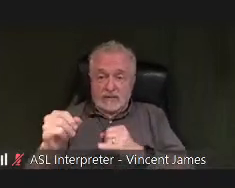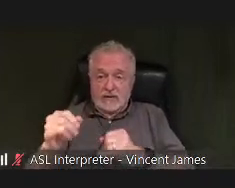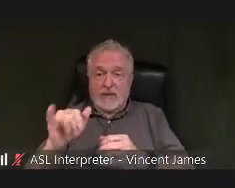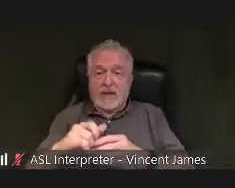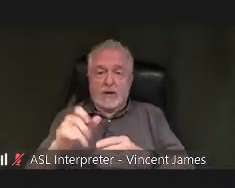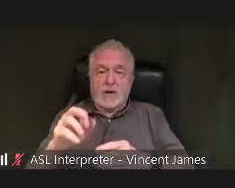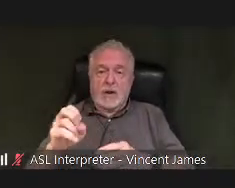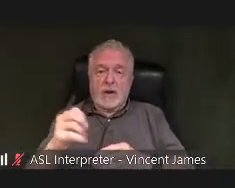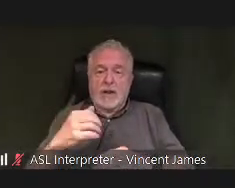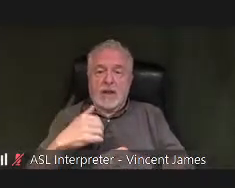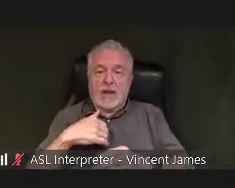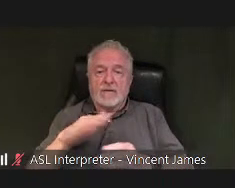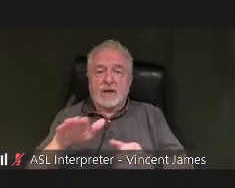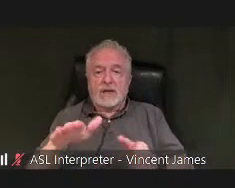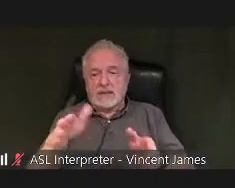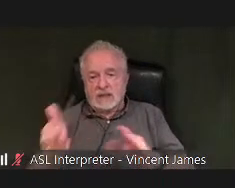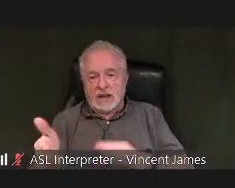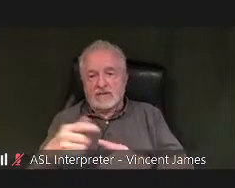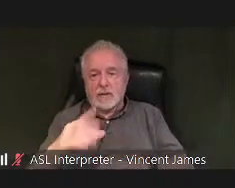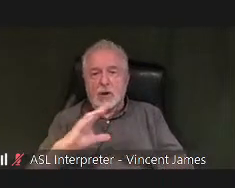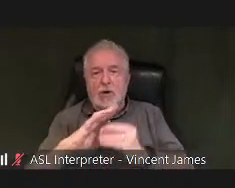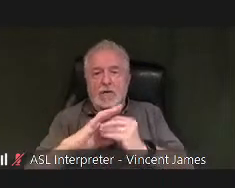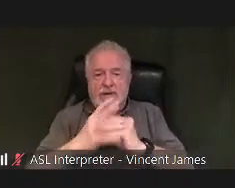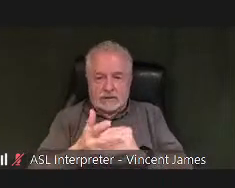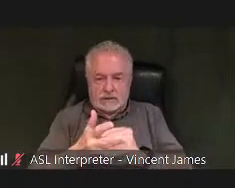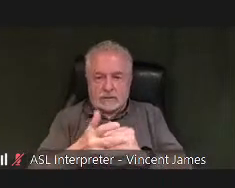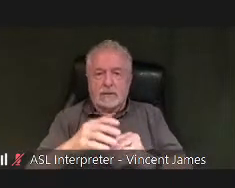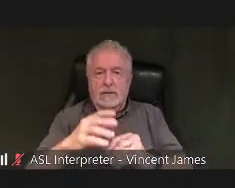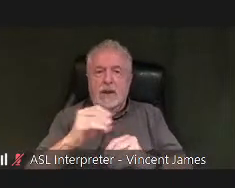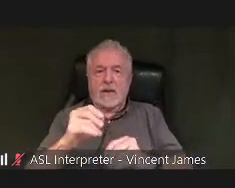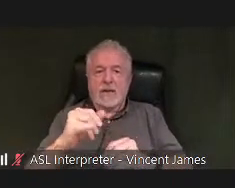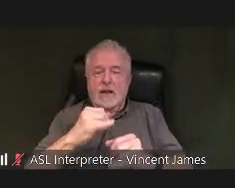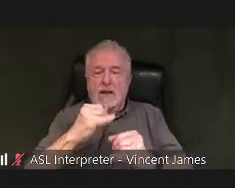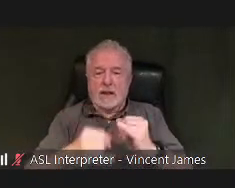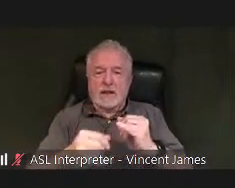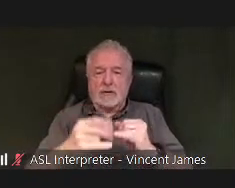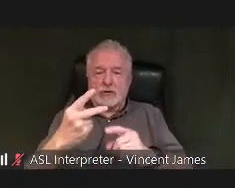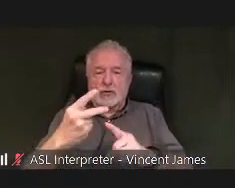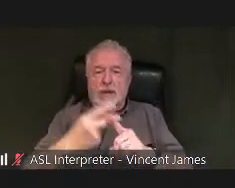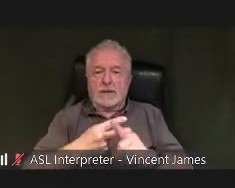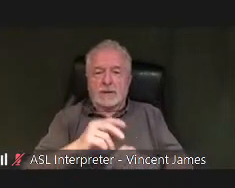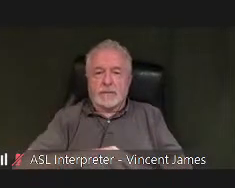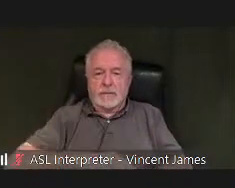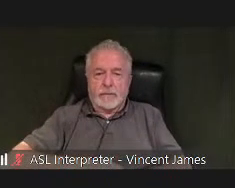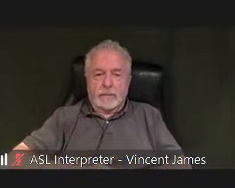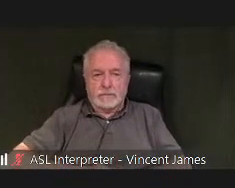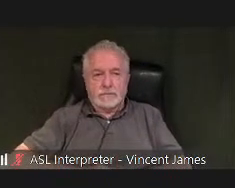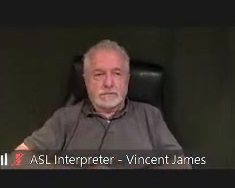have passed away from Kabui 19 and the last two months.